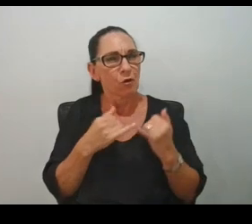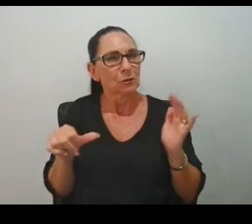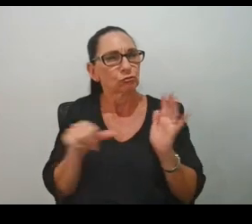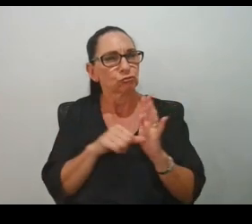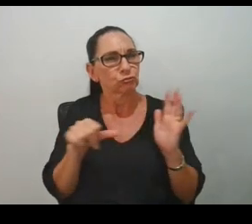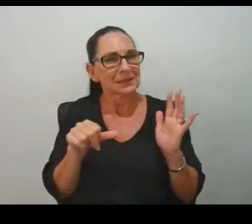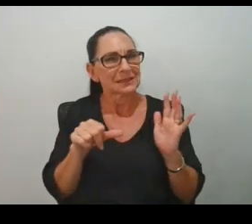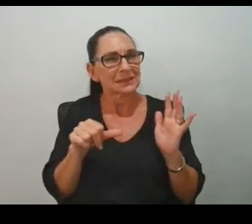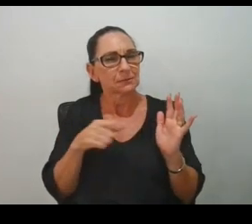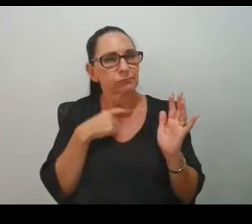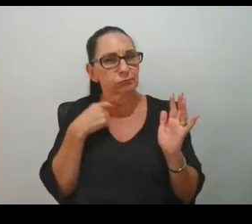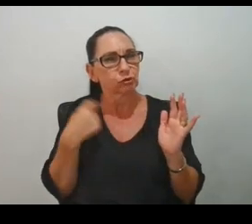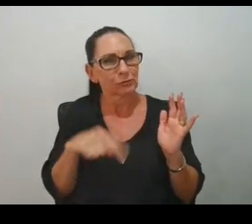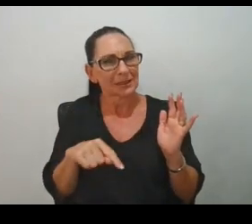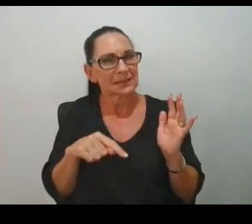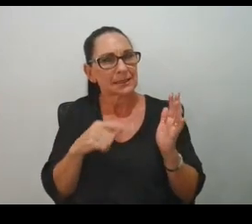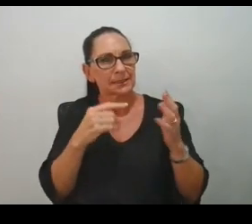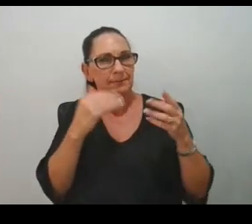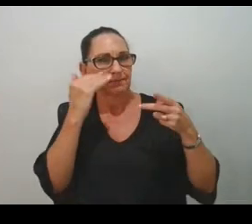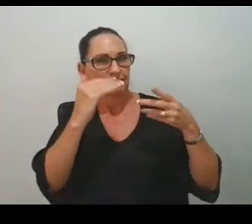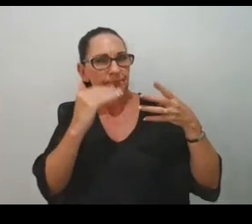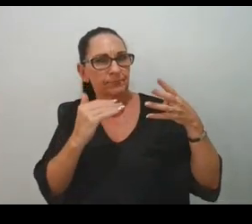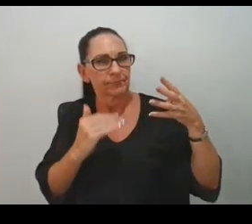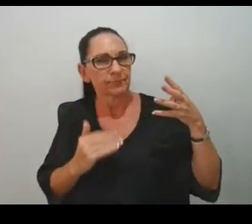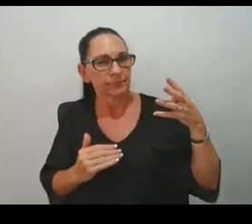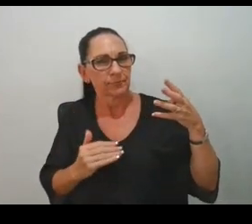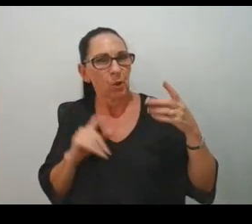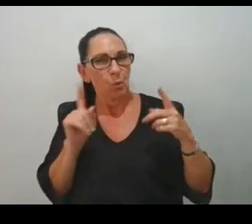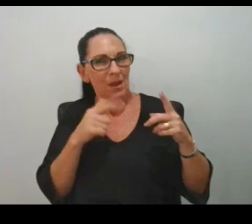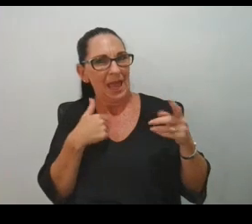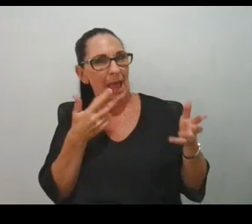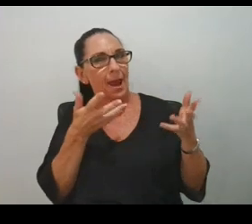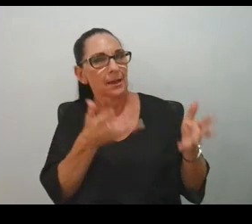they're on our website right yeah they they are um it's and it is important for that the